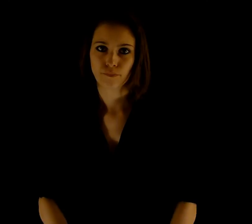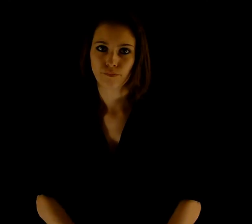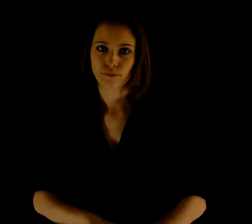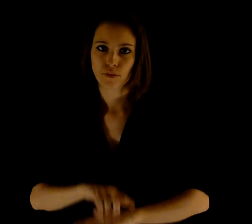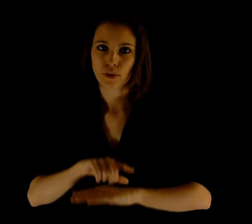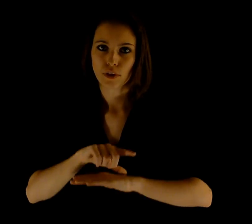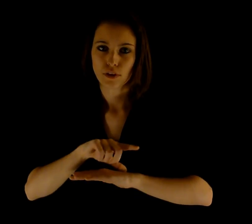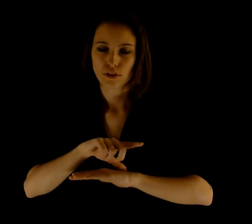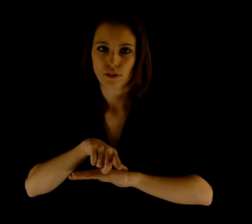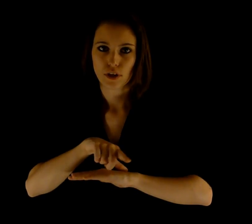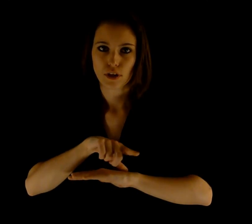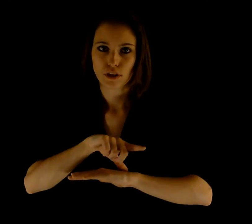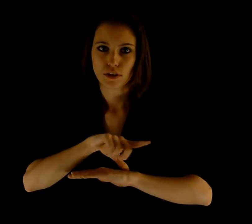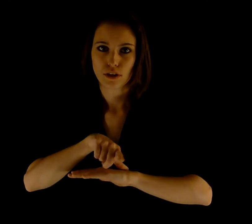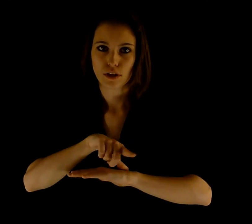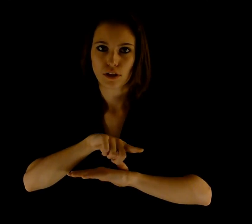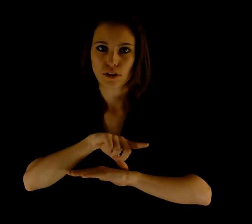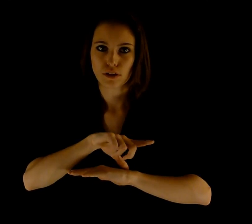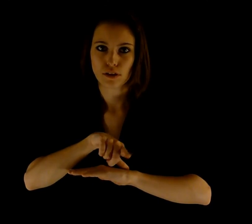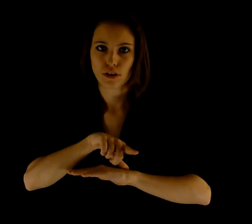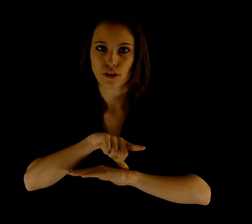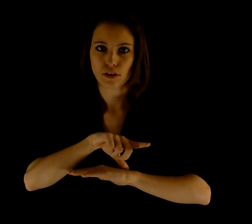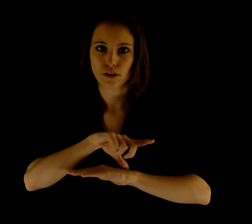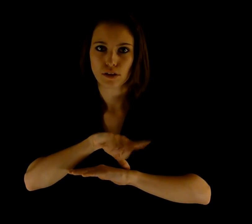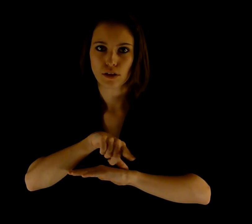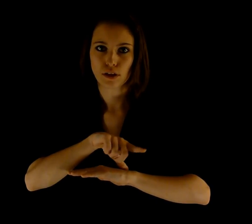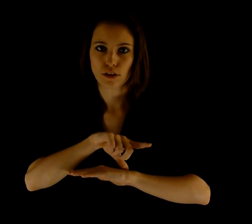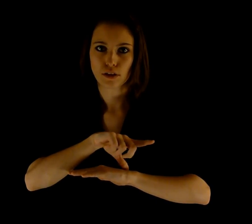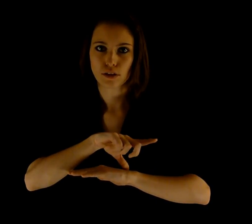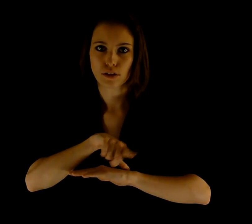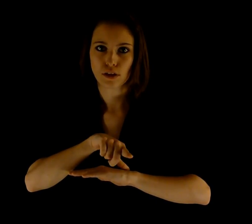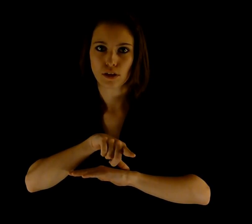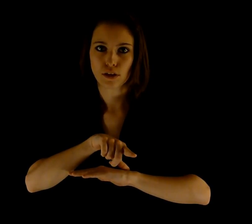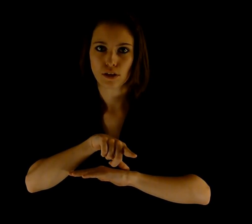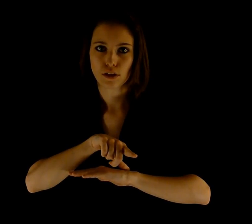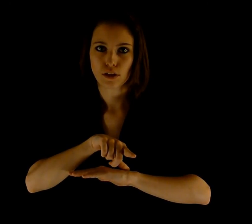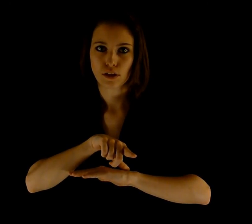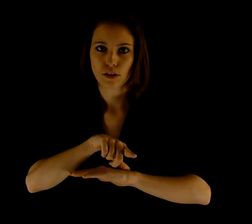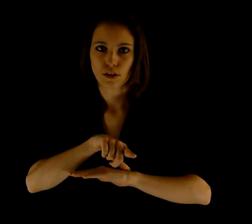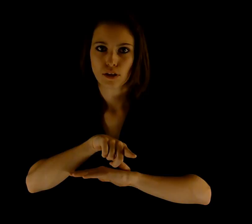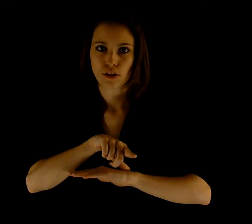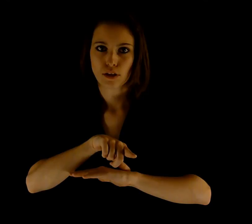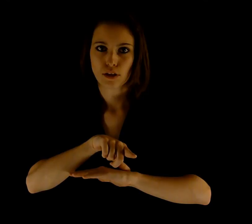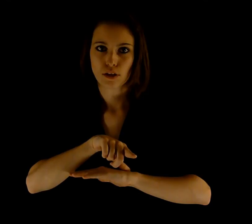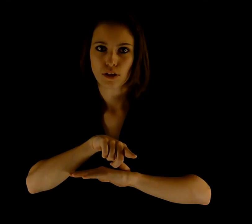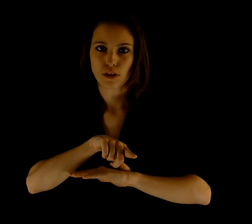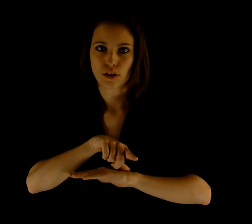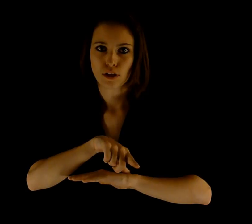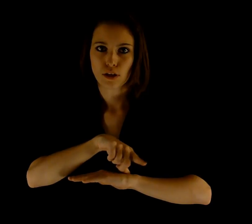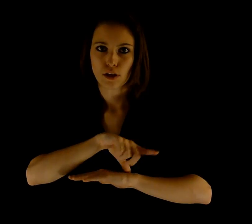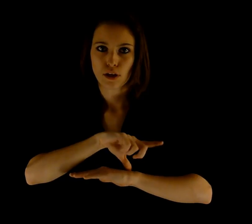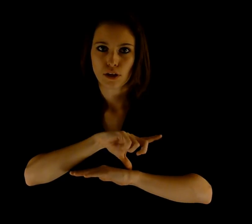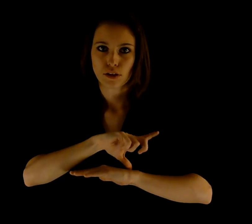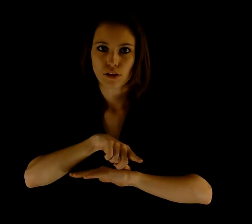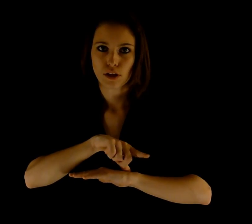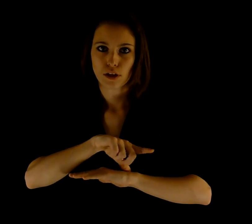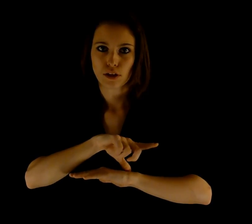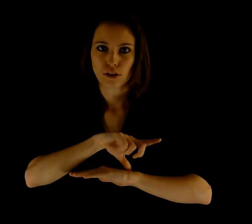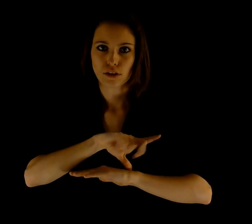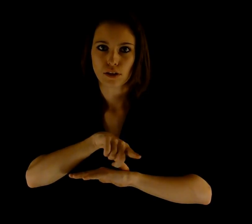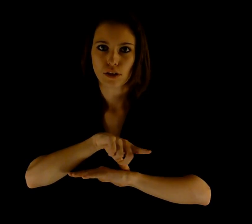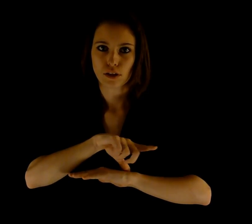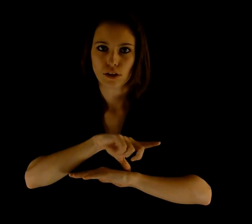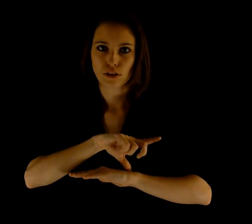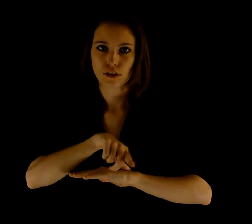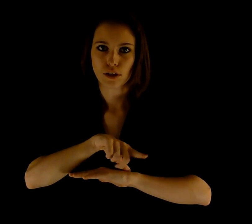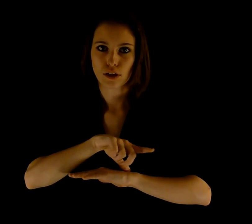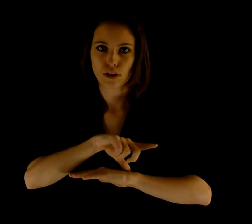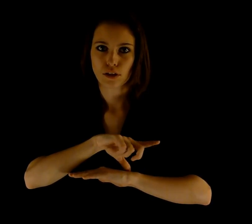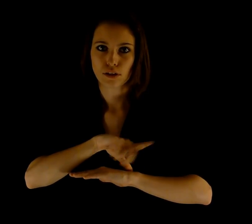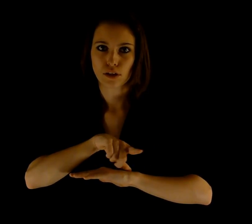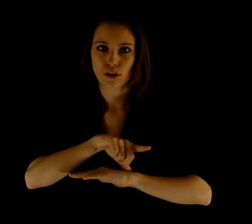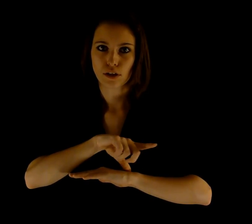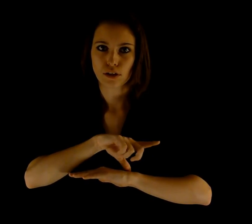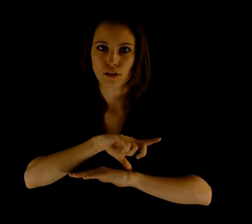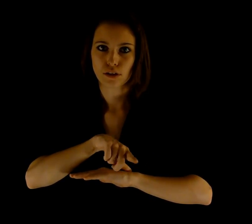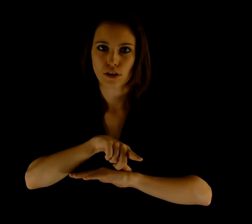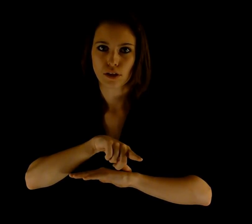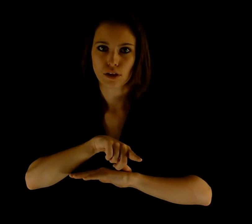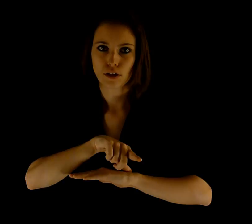TICK+++ Tick-tick-tick-tick-tick